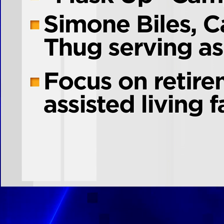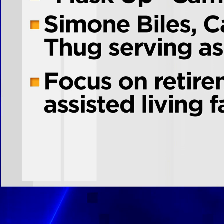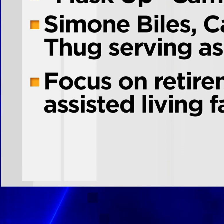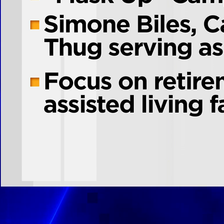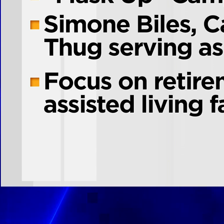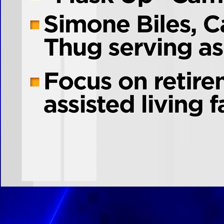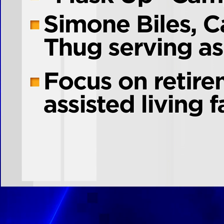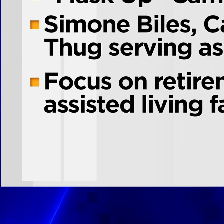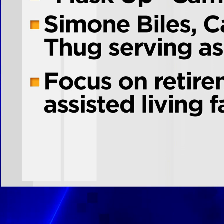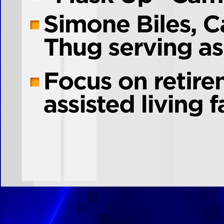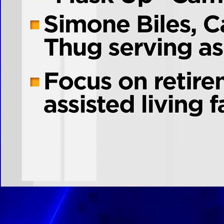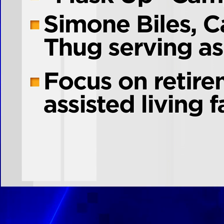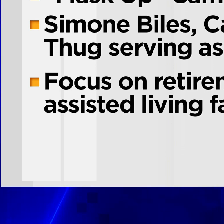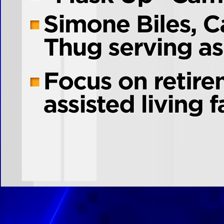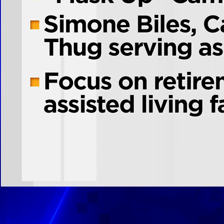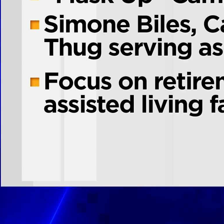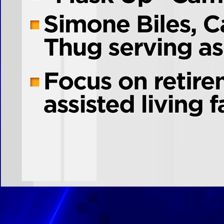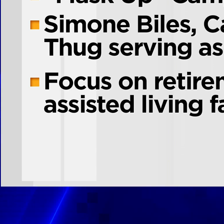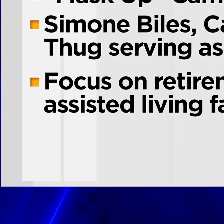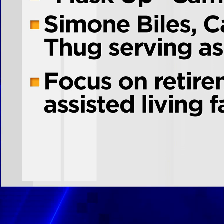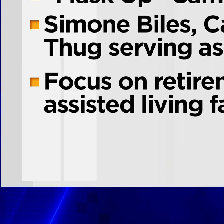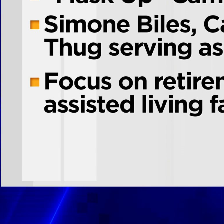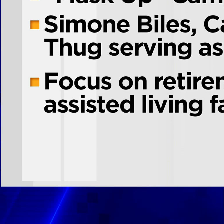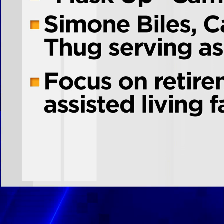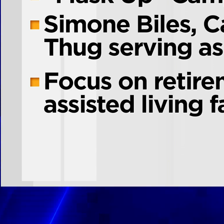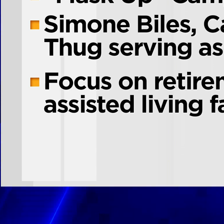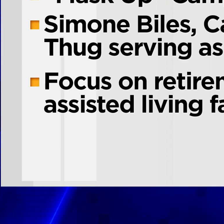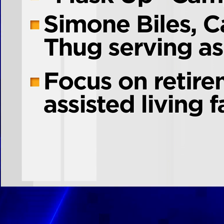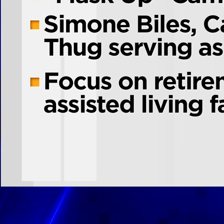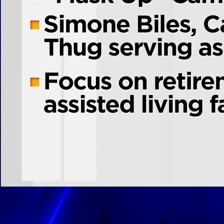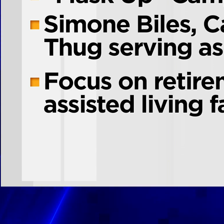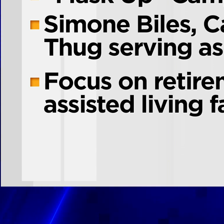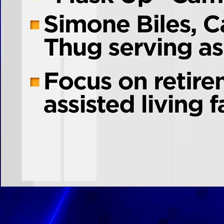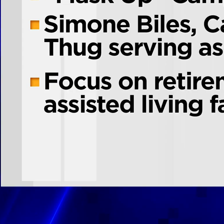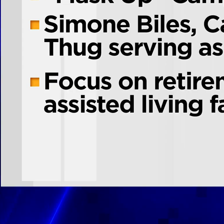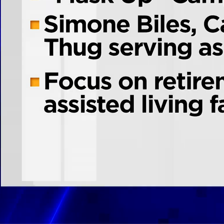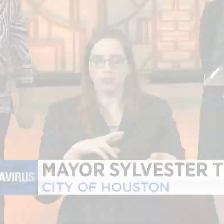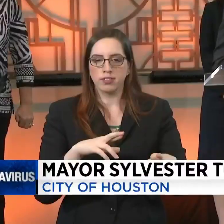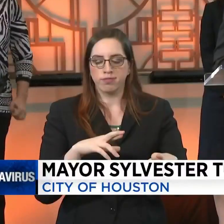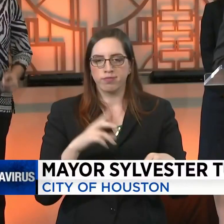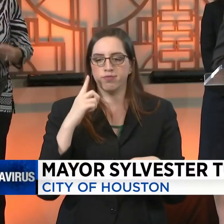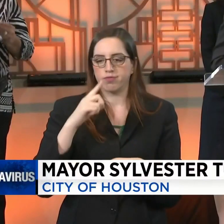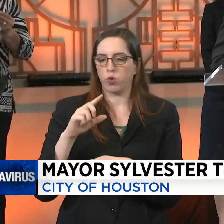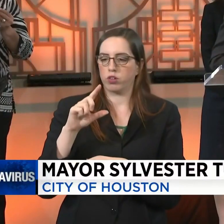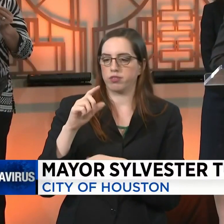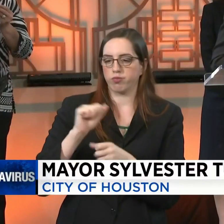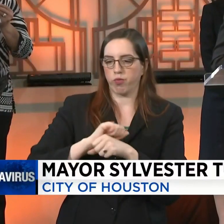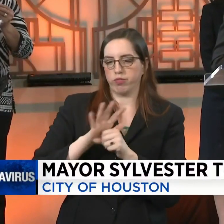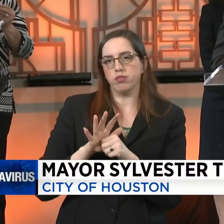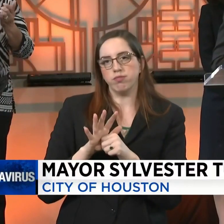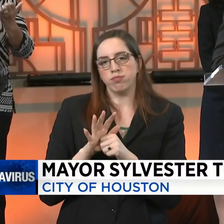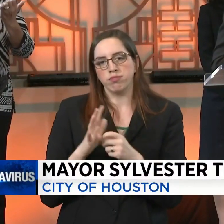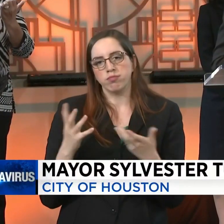to focus on identifying where the needs the needs are getting masks to the city’s are getting masks to the city’s most vulnerable residents and most vulnerable residents and raising money for more supplies targeting places. Like retirement centers,